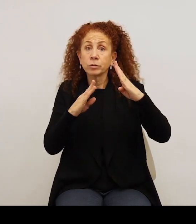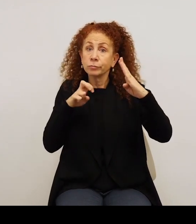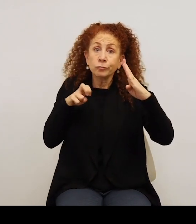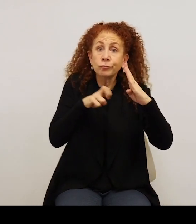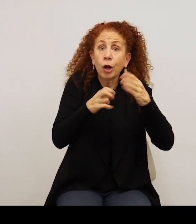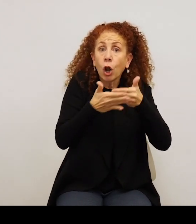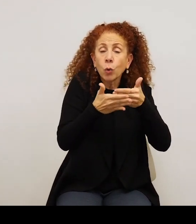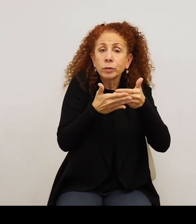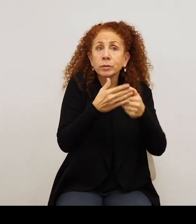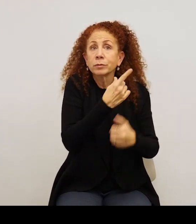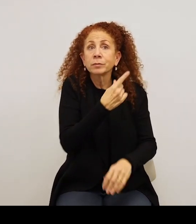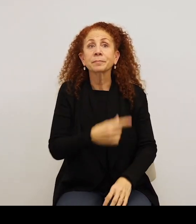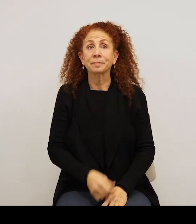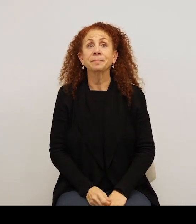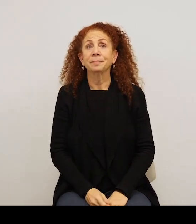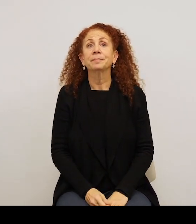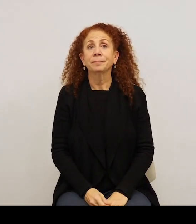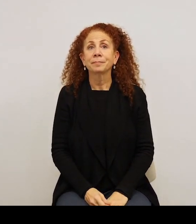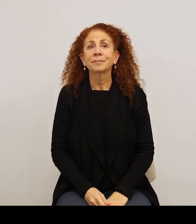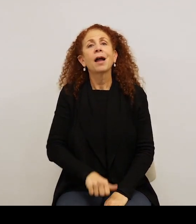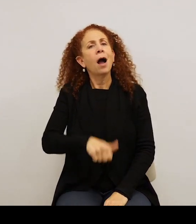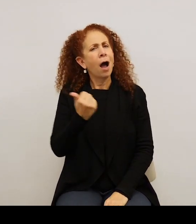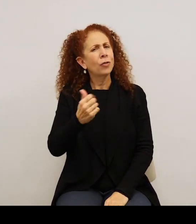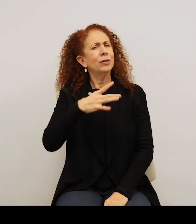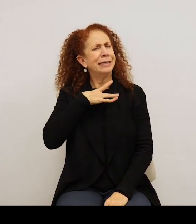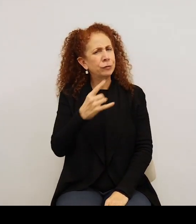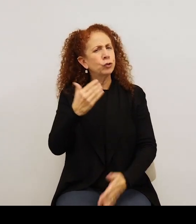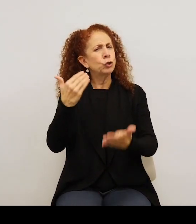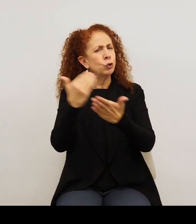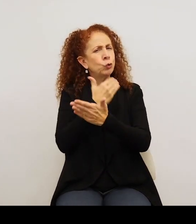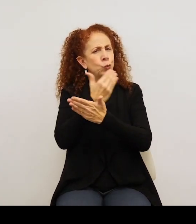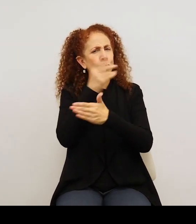And this is another interesting newcomer to the city.